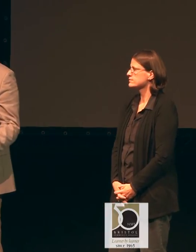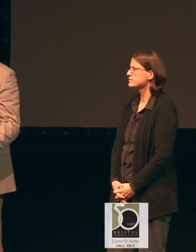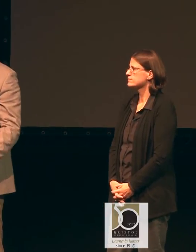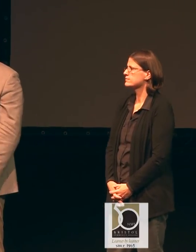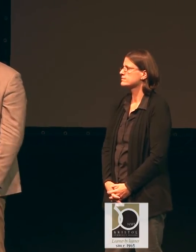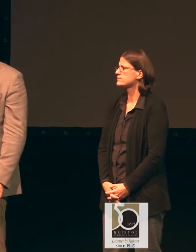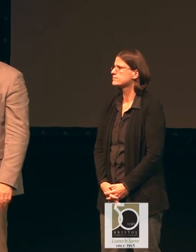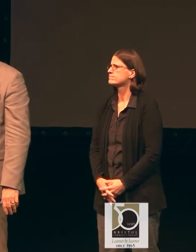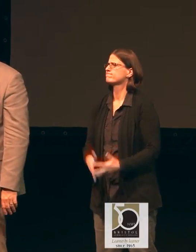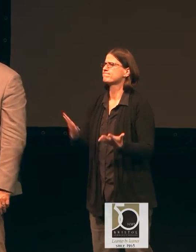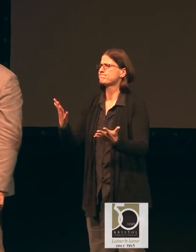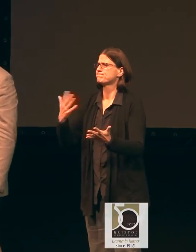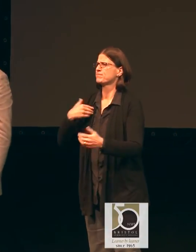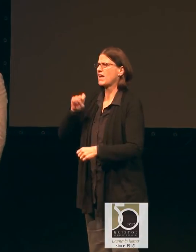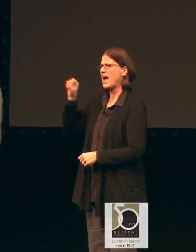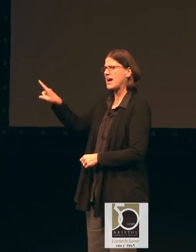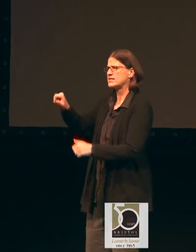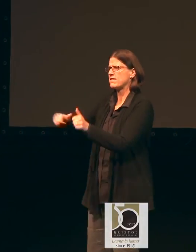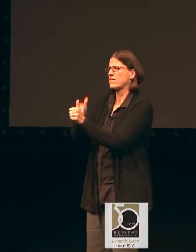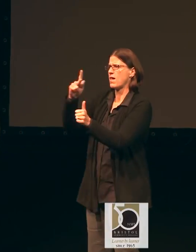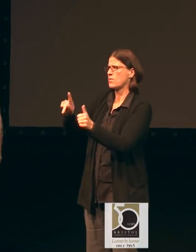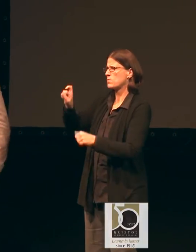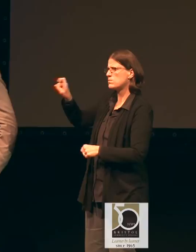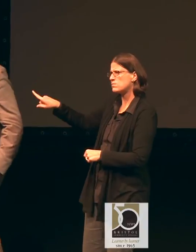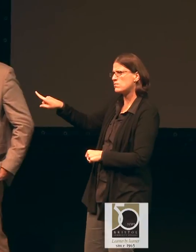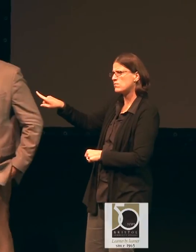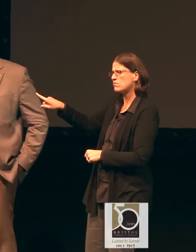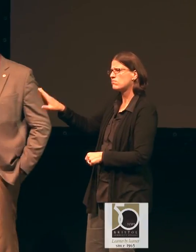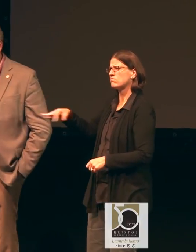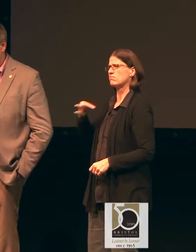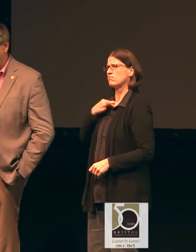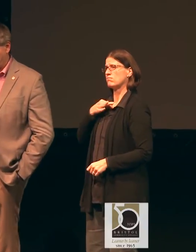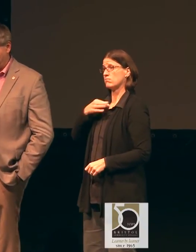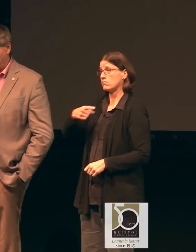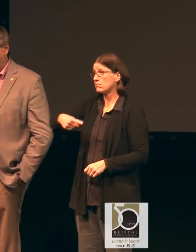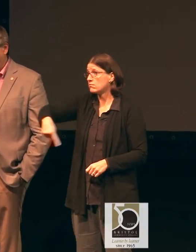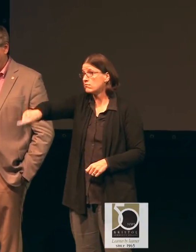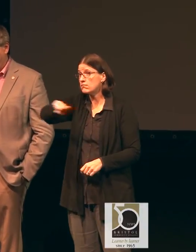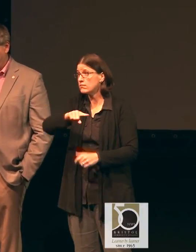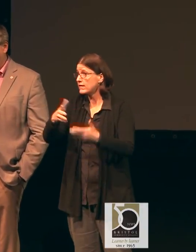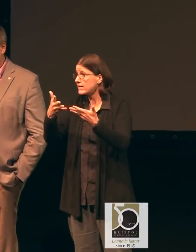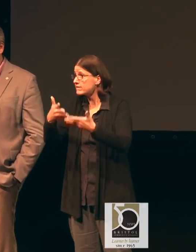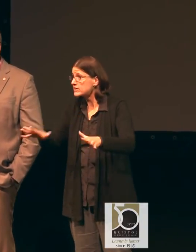Another question, have they ever thought about some probono work, giving